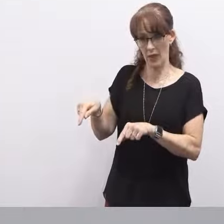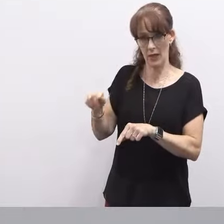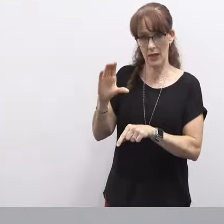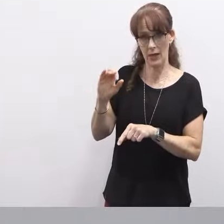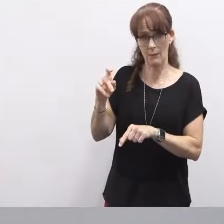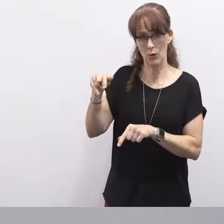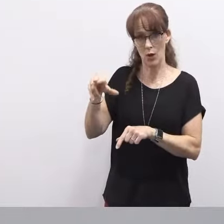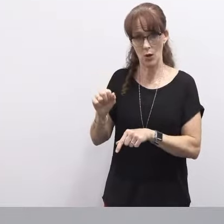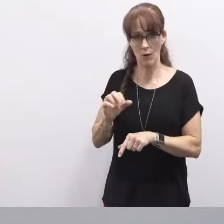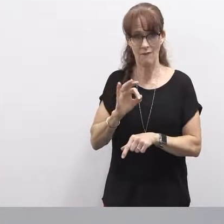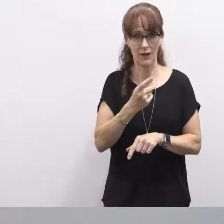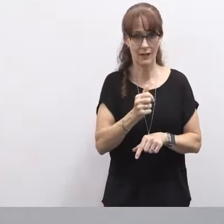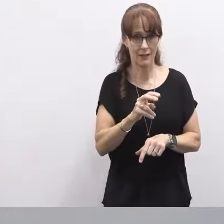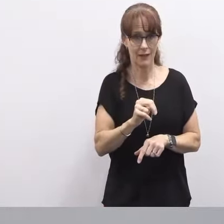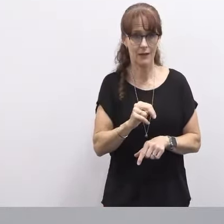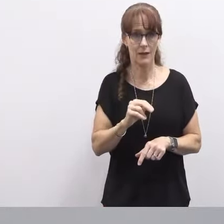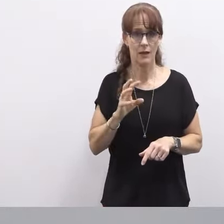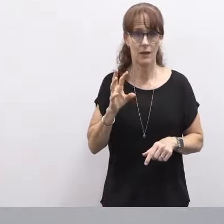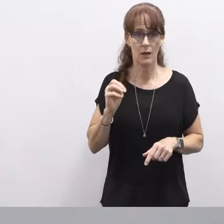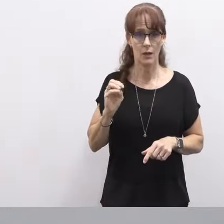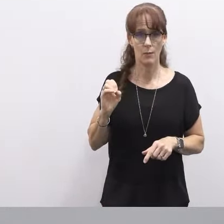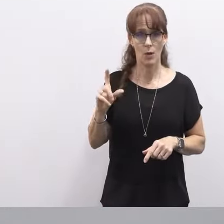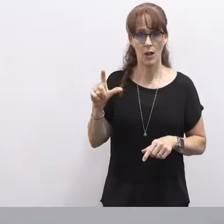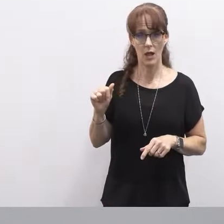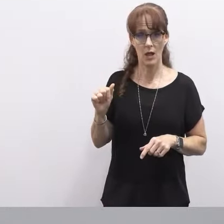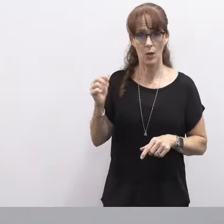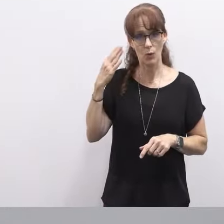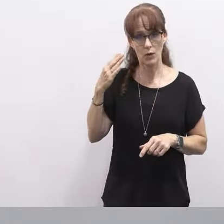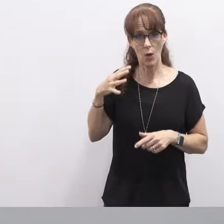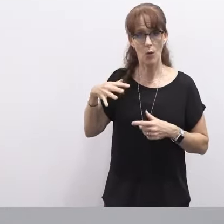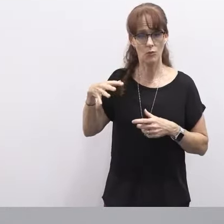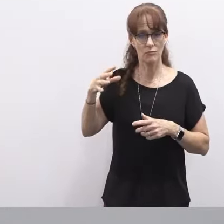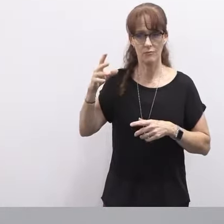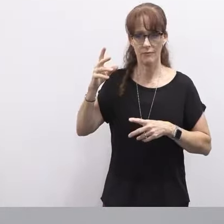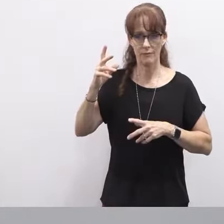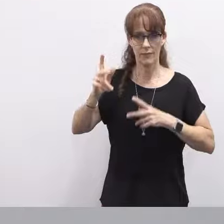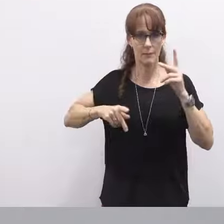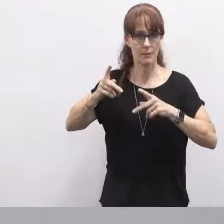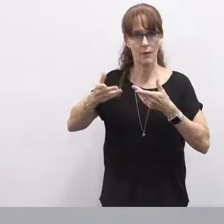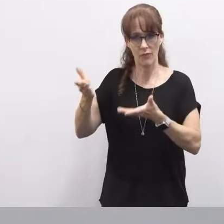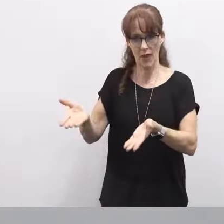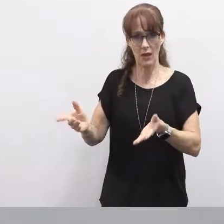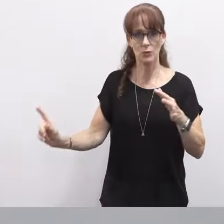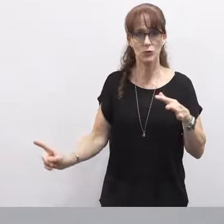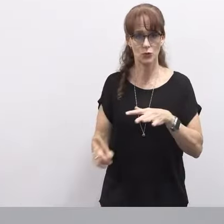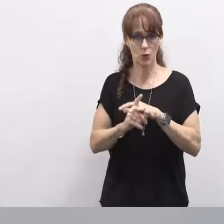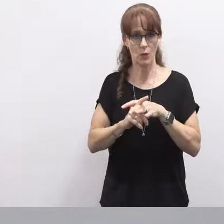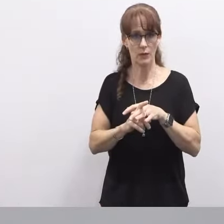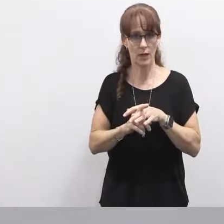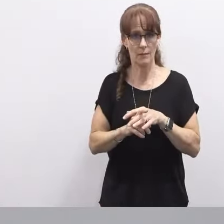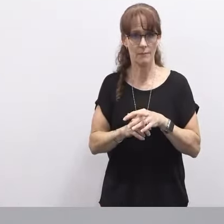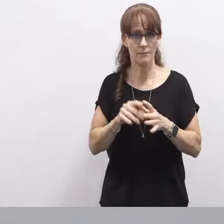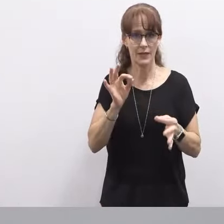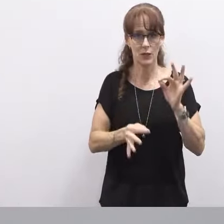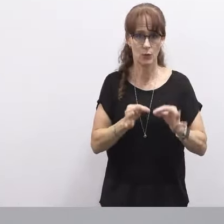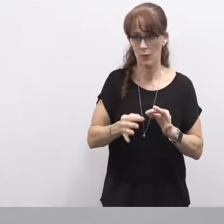or at Franklin or at MOLA, well, we know what demographic there is there. We know who's showing up. We know if we have interpreters there,